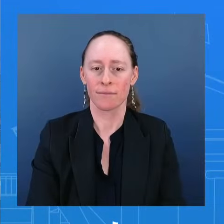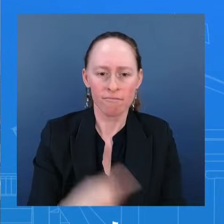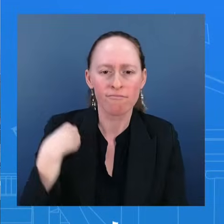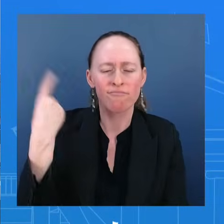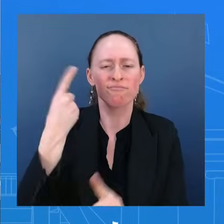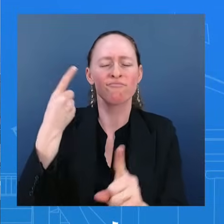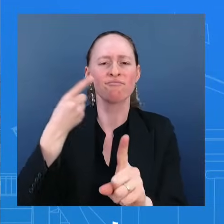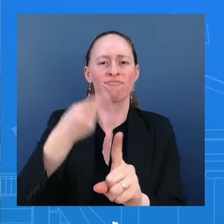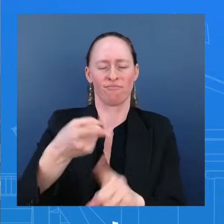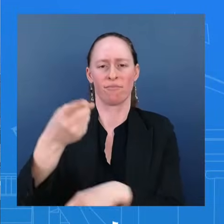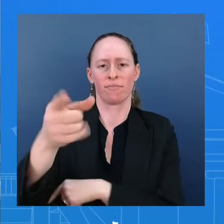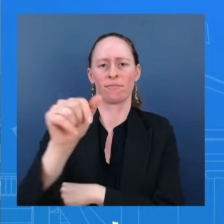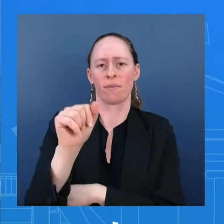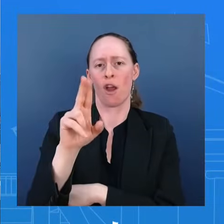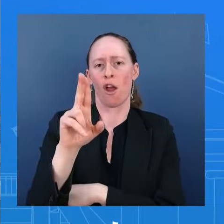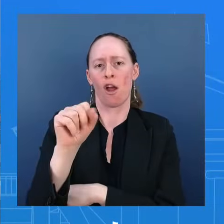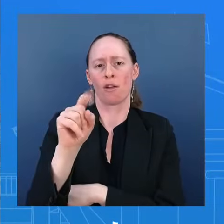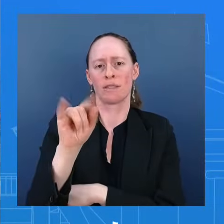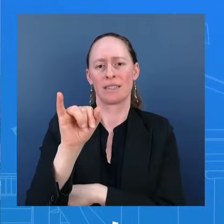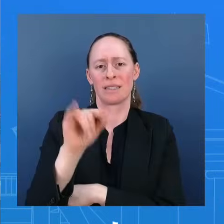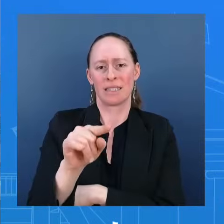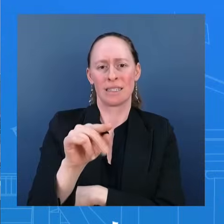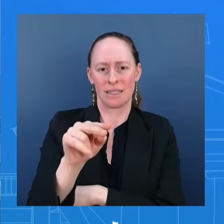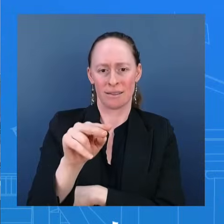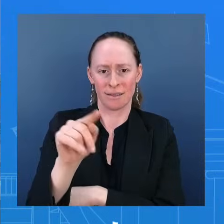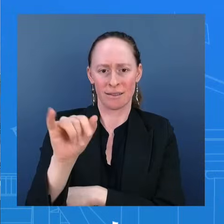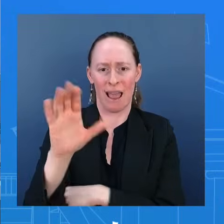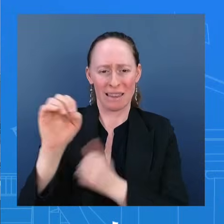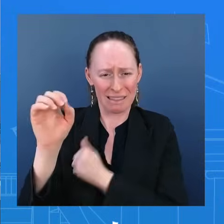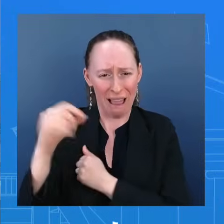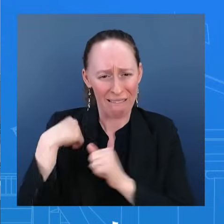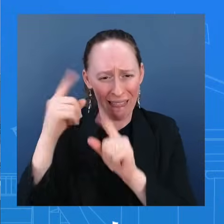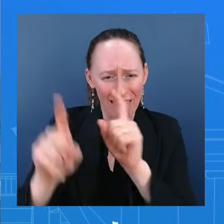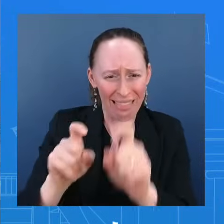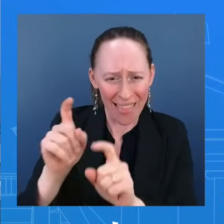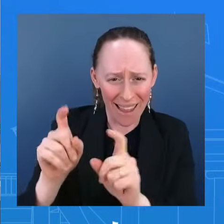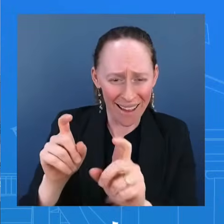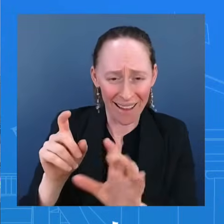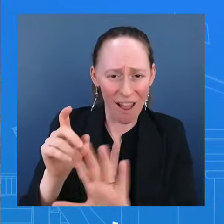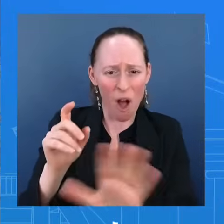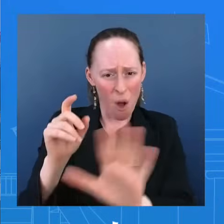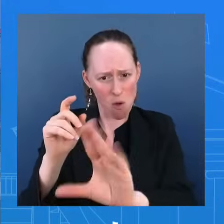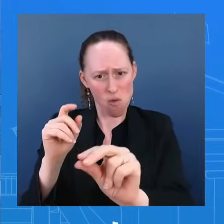That's an important -- no, no. It's important. No apologies. The Press: So, I believe it was last Friday